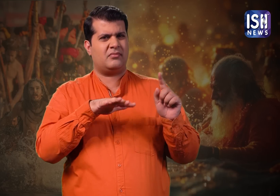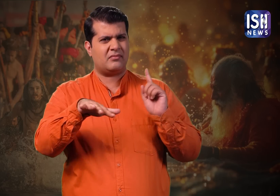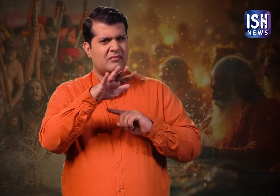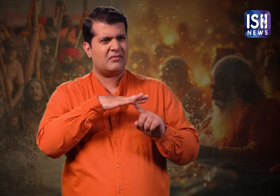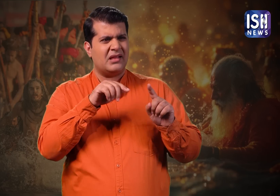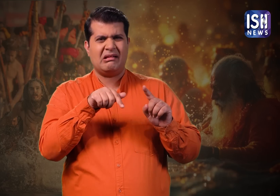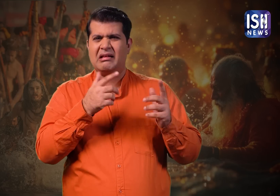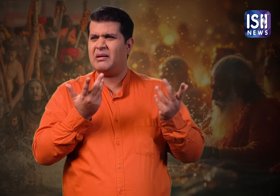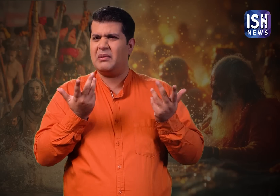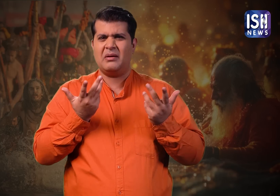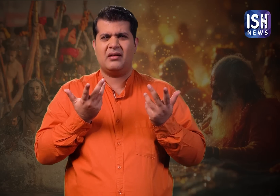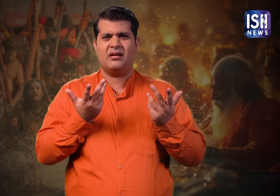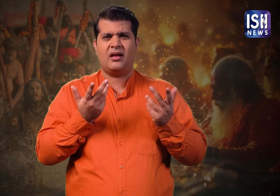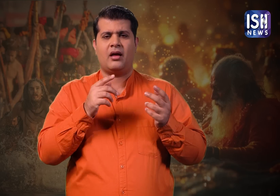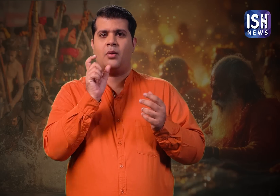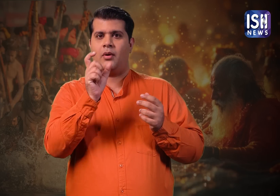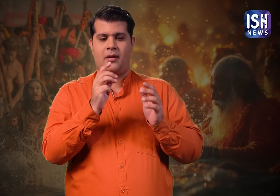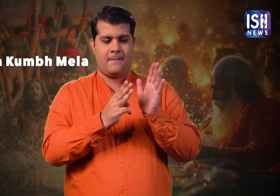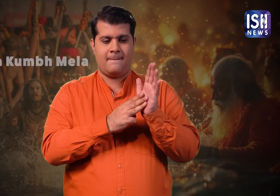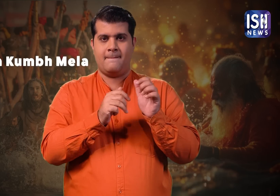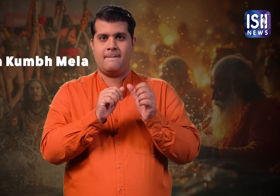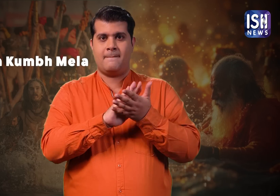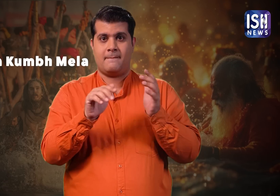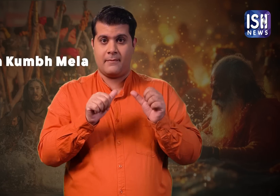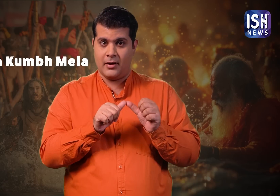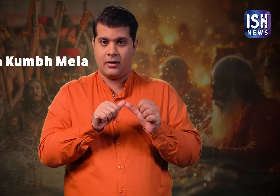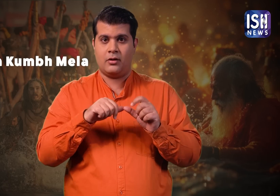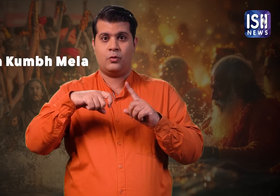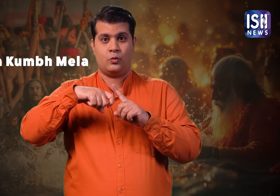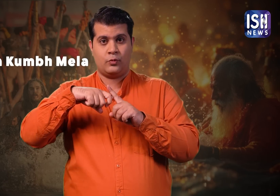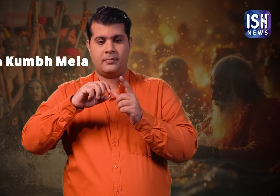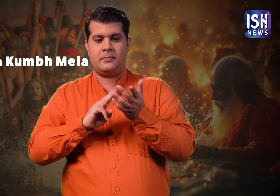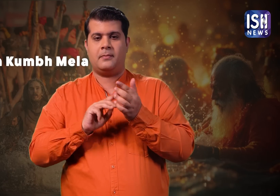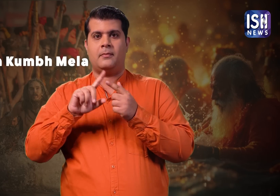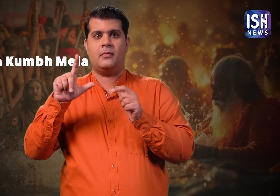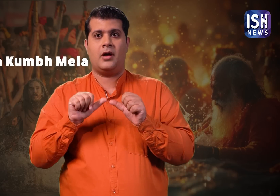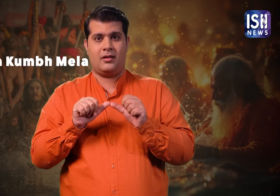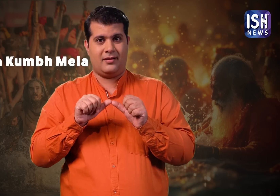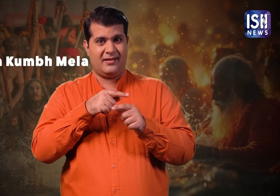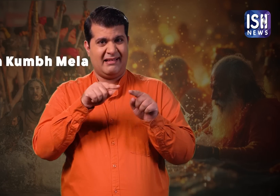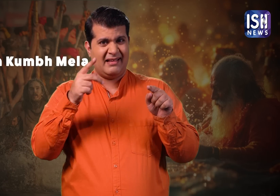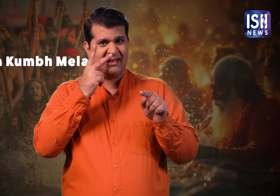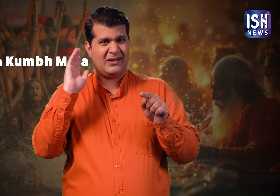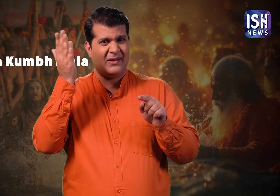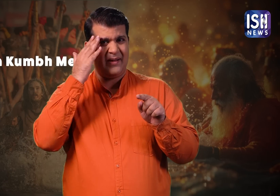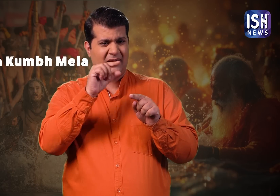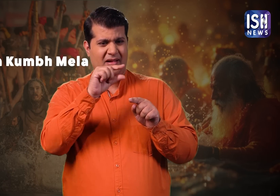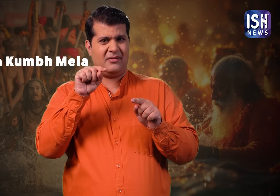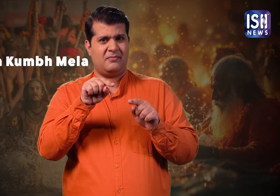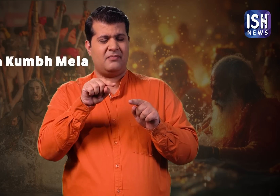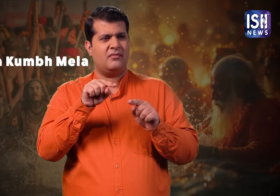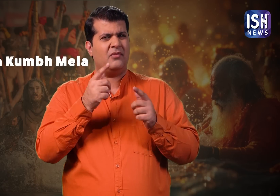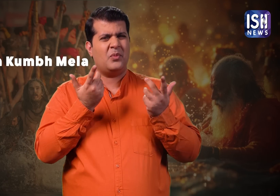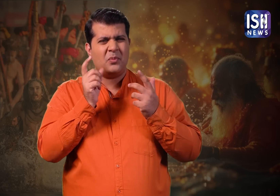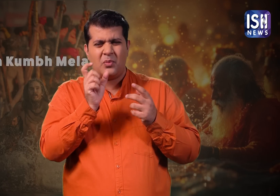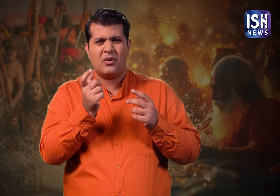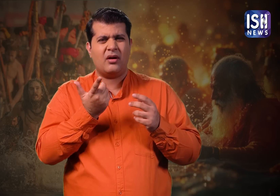They have all gathered for the Mahakumbh Mela. You have seen this word often, but what is it exactly?